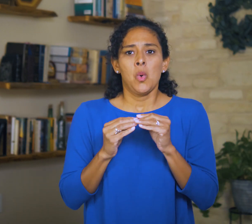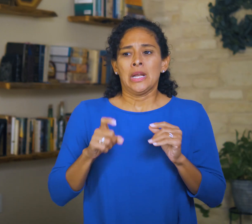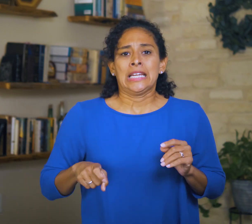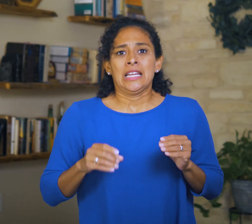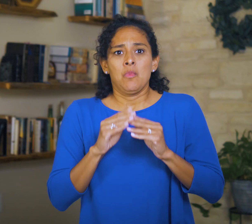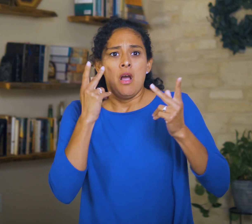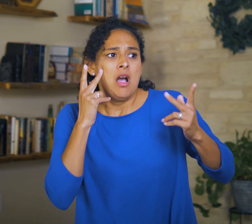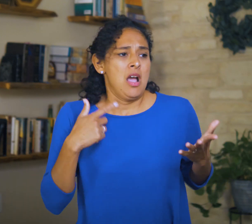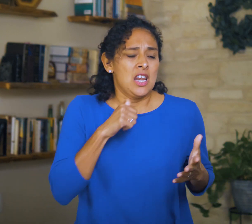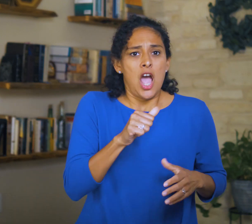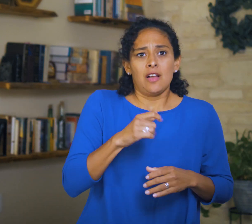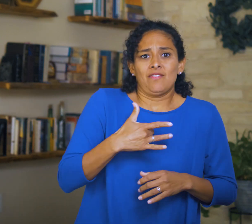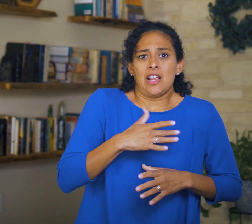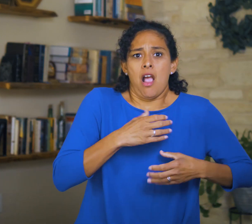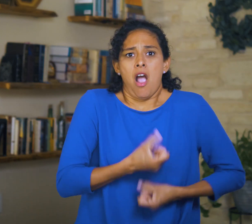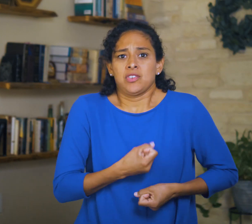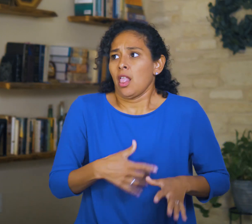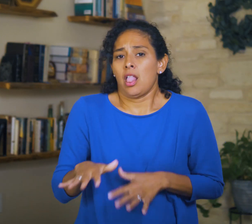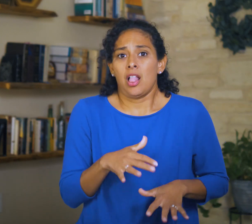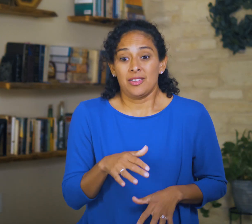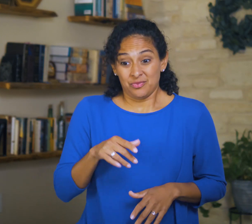making us needier, more frantic and insecure.